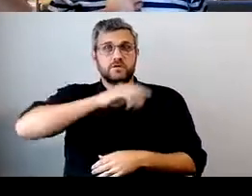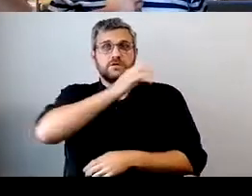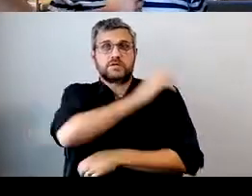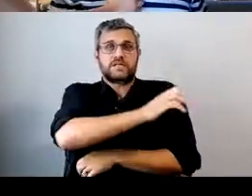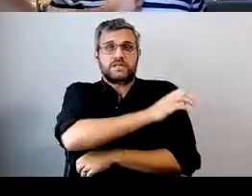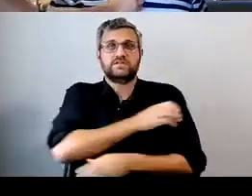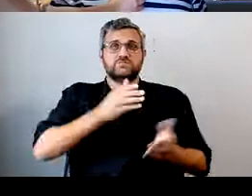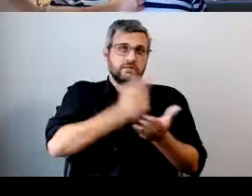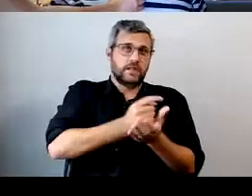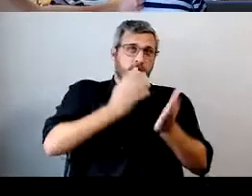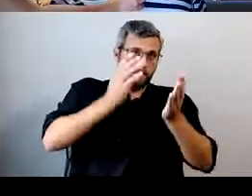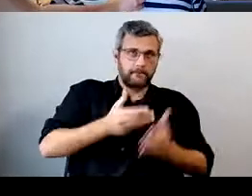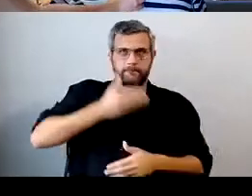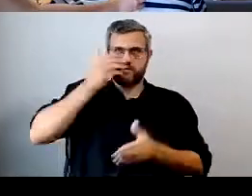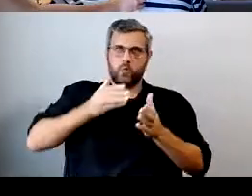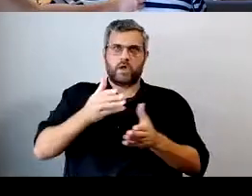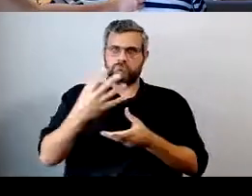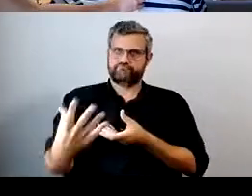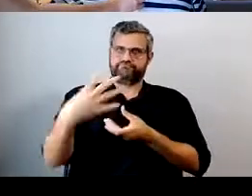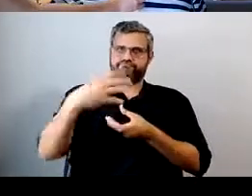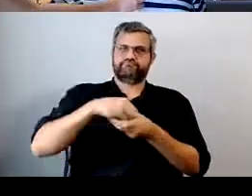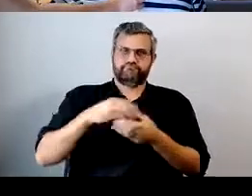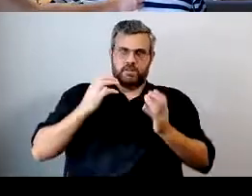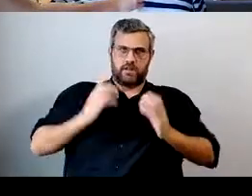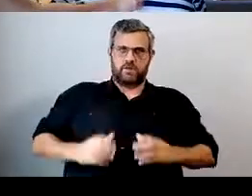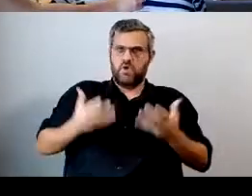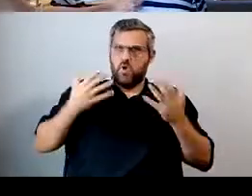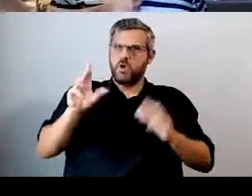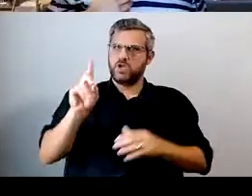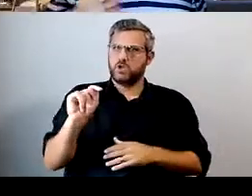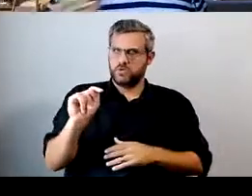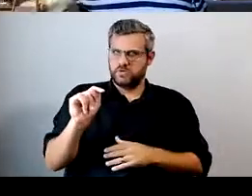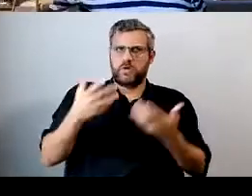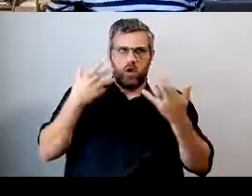to best engage our clients in therapy. And we already do this. We already individualize for clients.